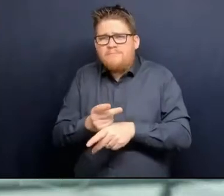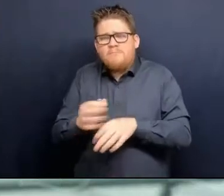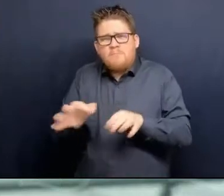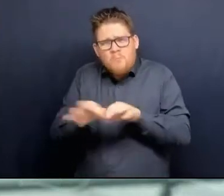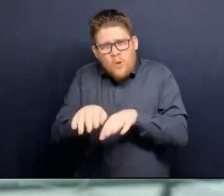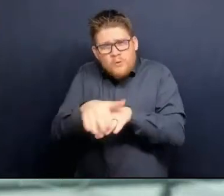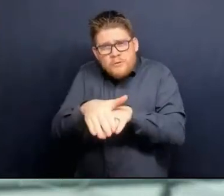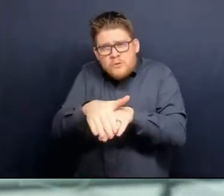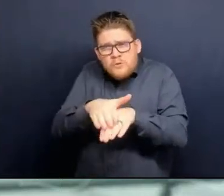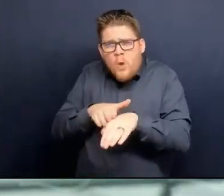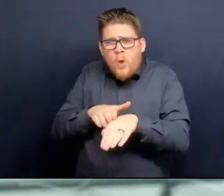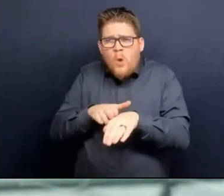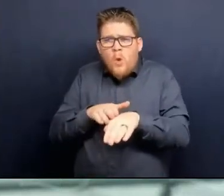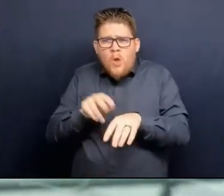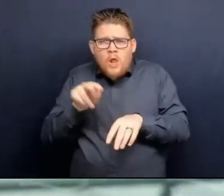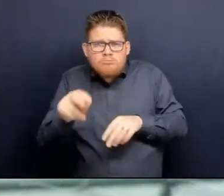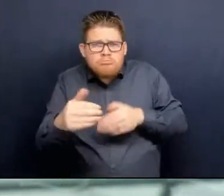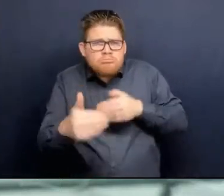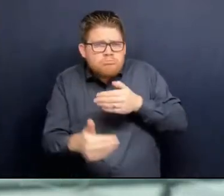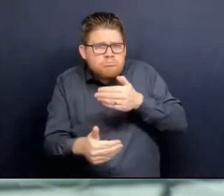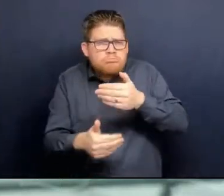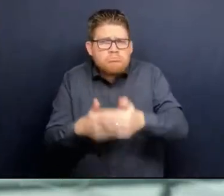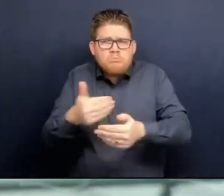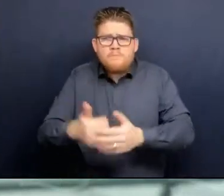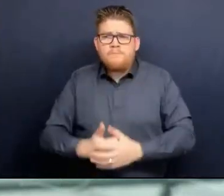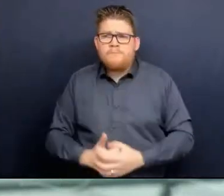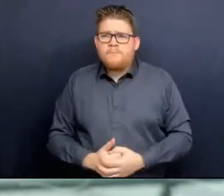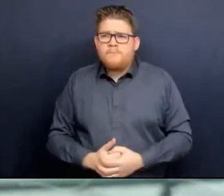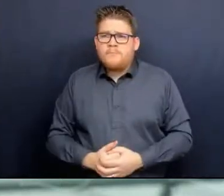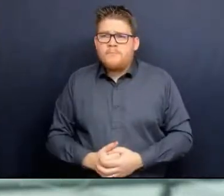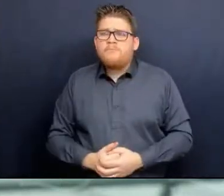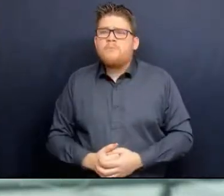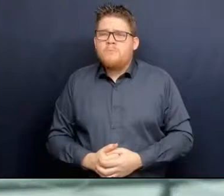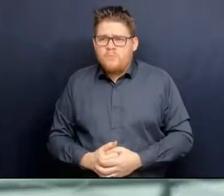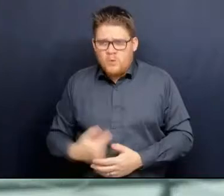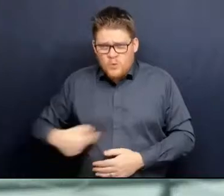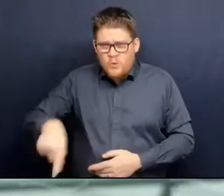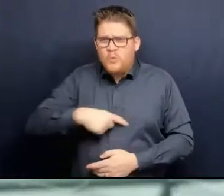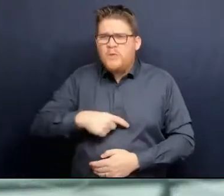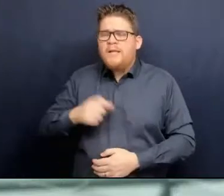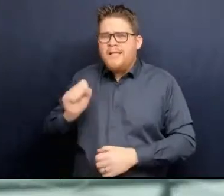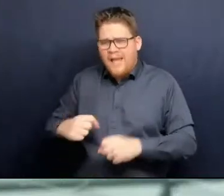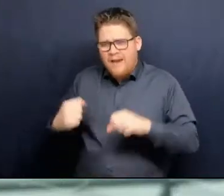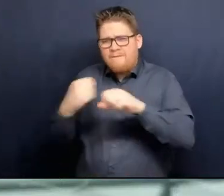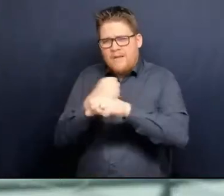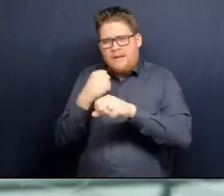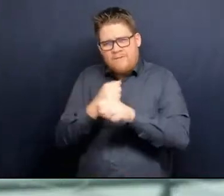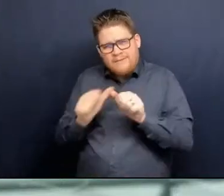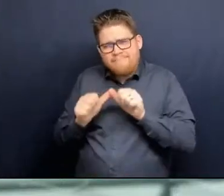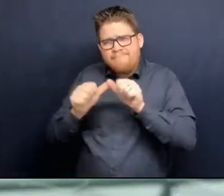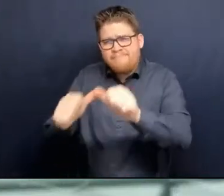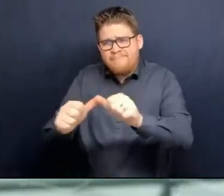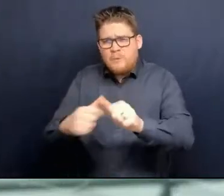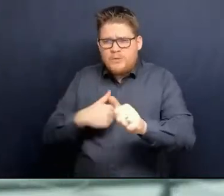cautiously and slowly because that is the way that we will Kilt in you to gain ground and